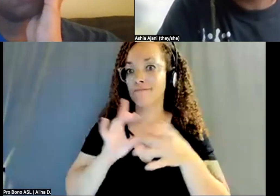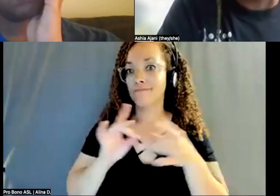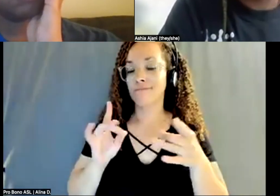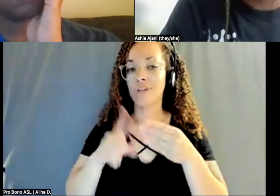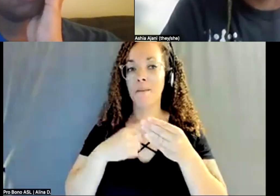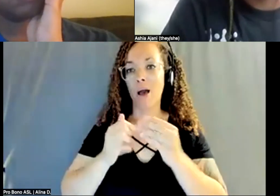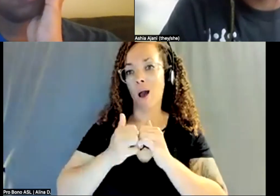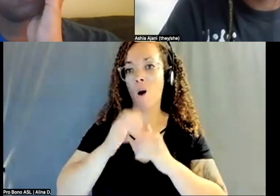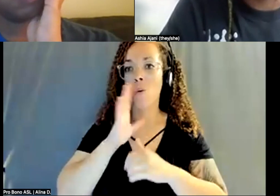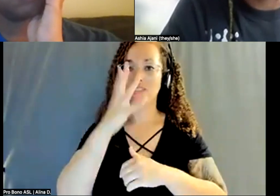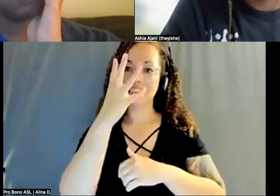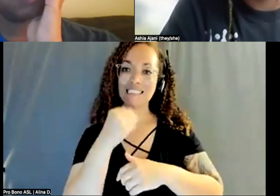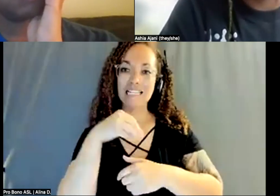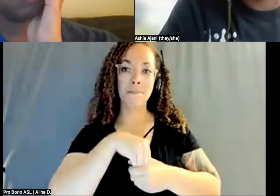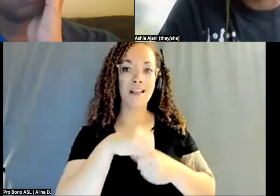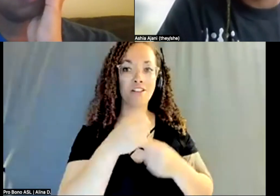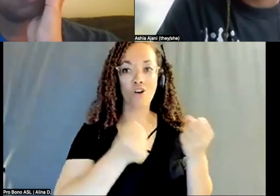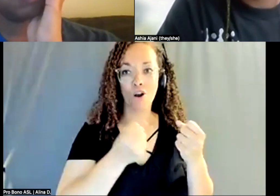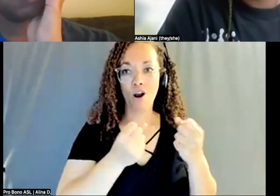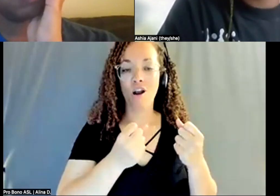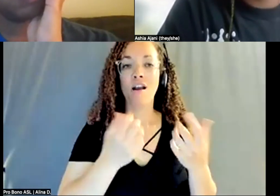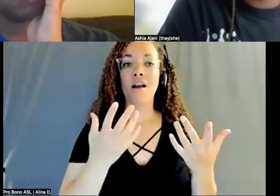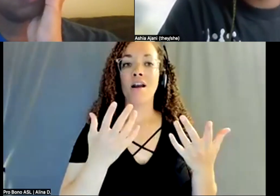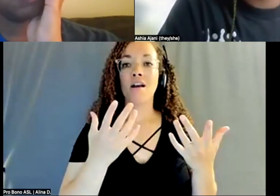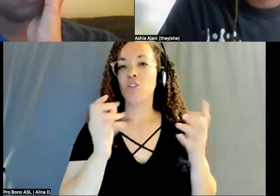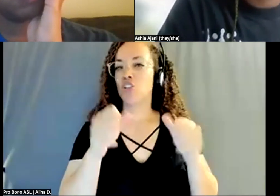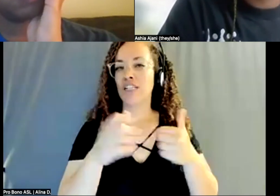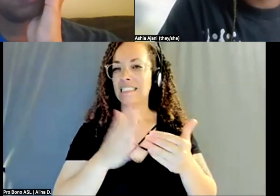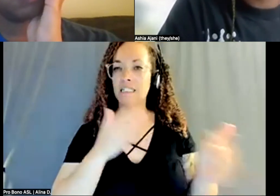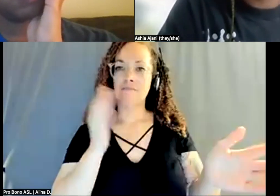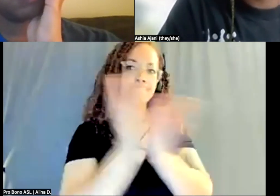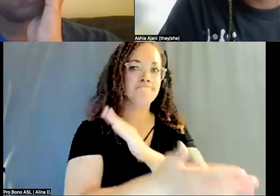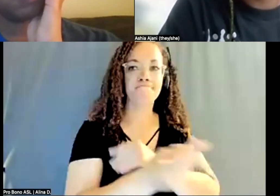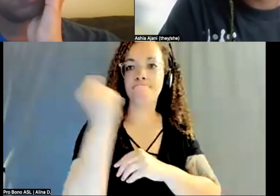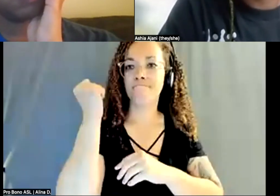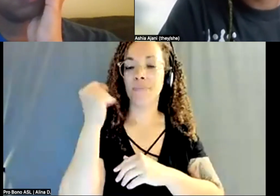leave because like racial tensions were so bad. And then, you know, my grandma just like telling